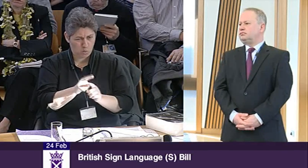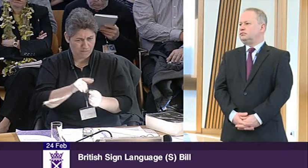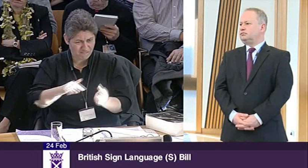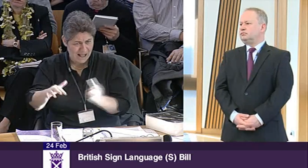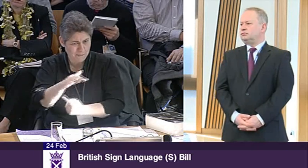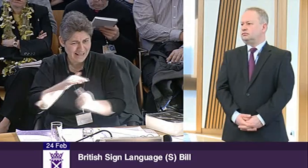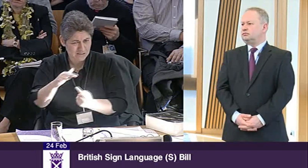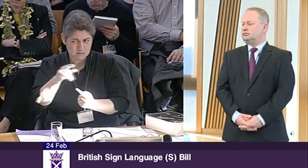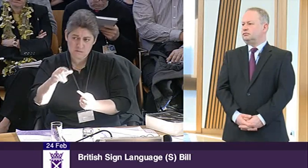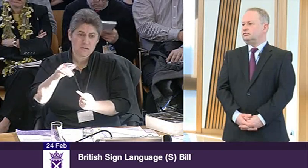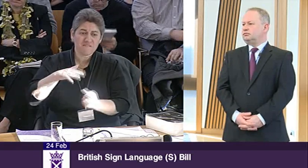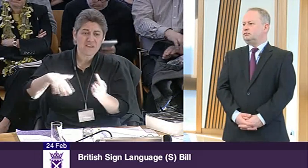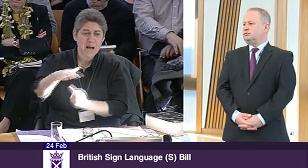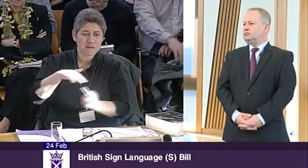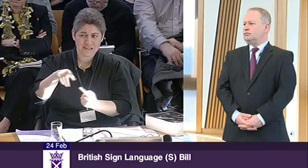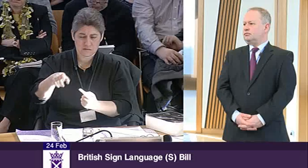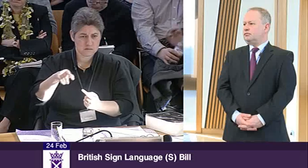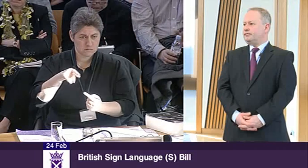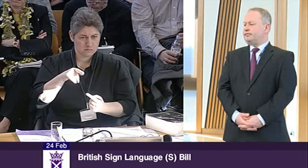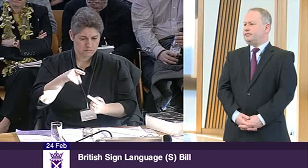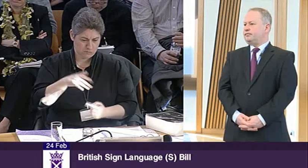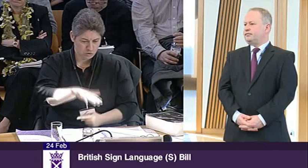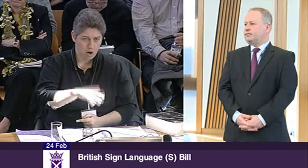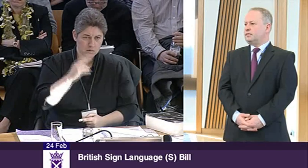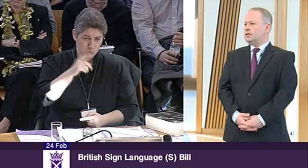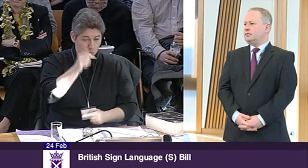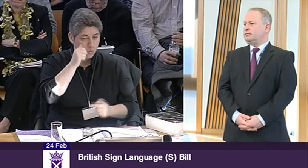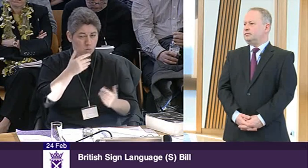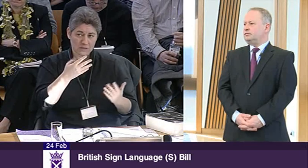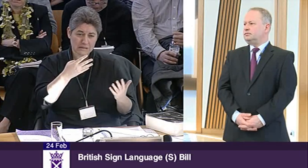effective, but bilingualism is good anyway.